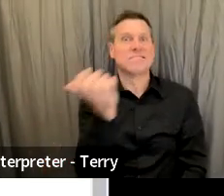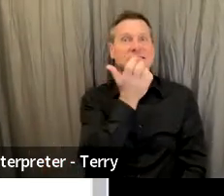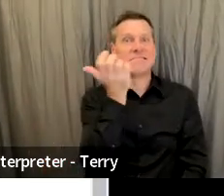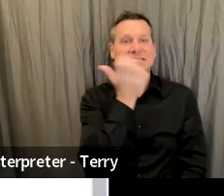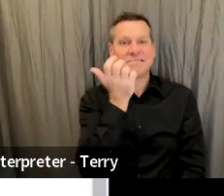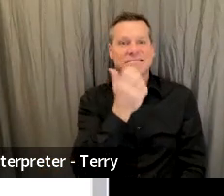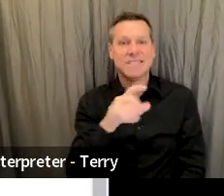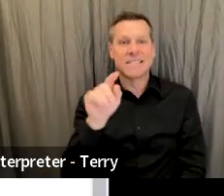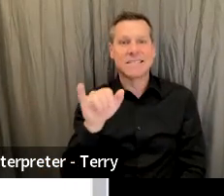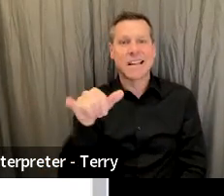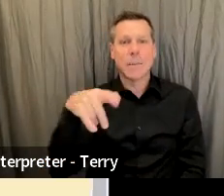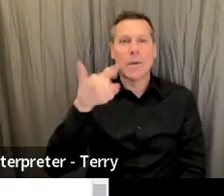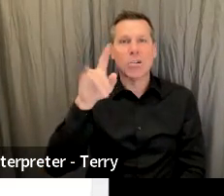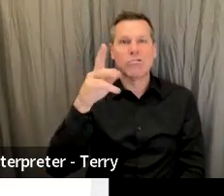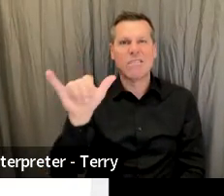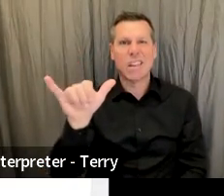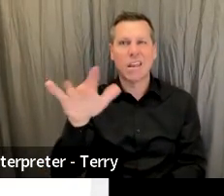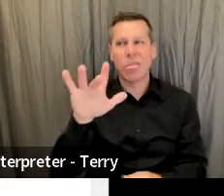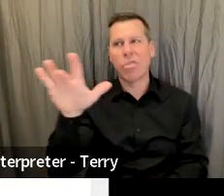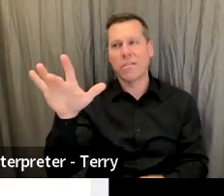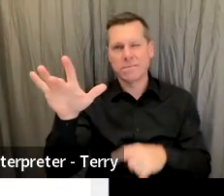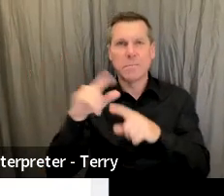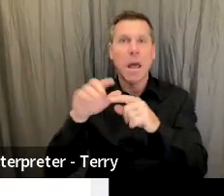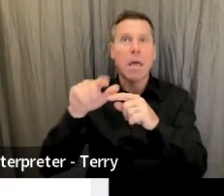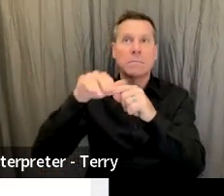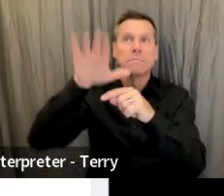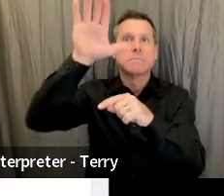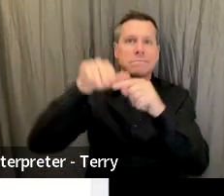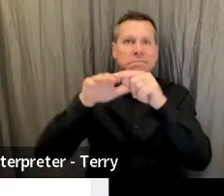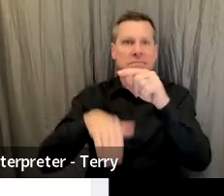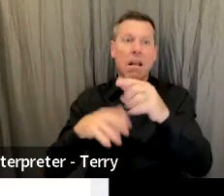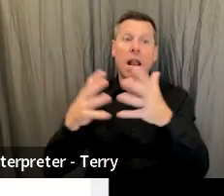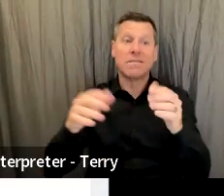One is not built in, but you do have access to a couple of other really interesting things.